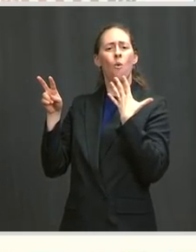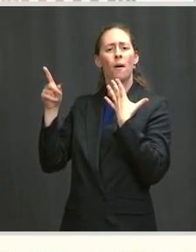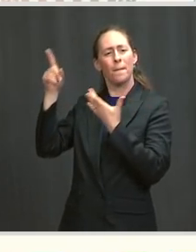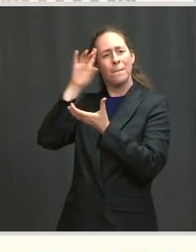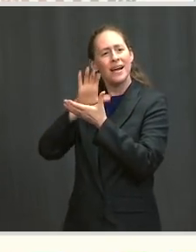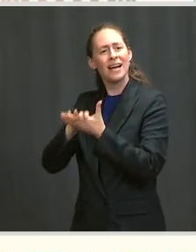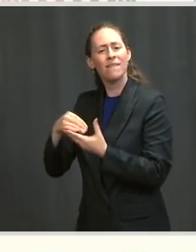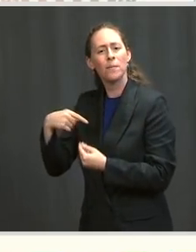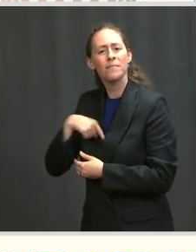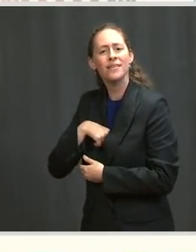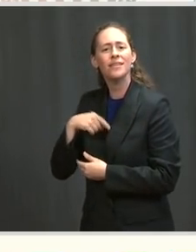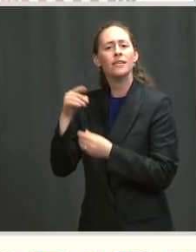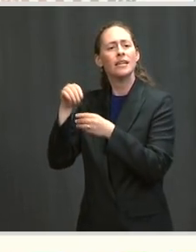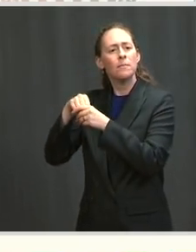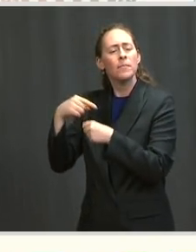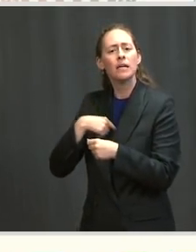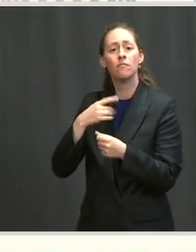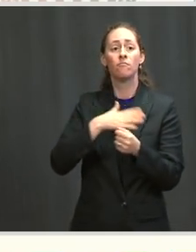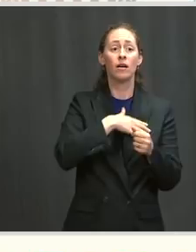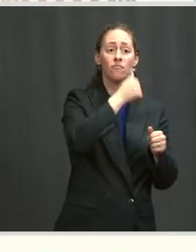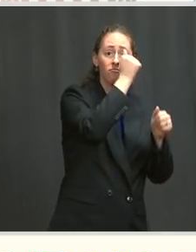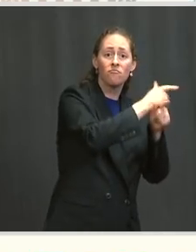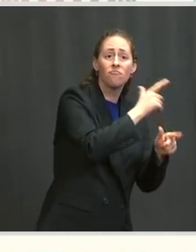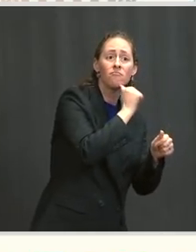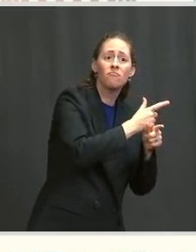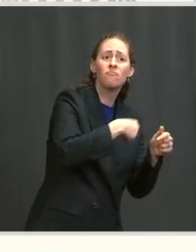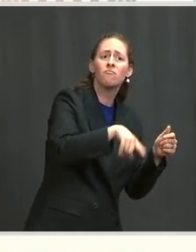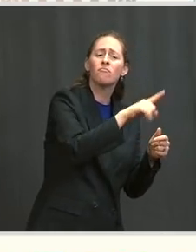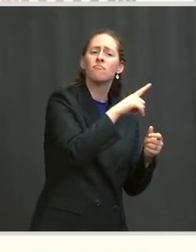and all children deserve to be loved and celebrated for who they are.